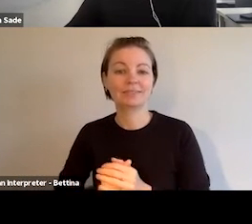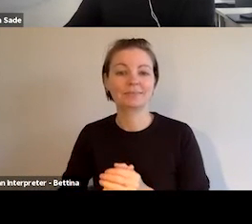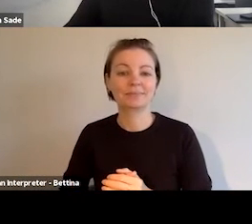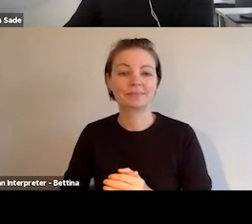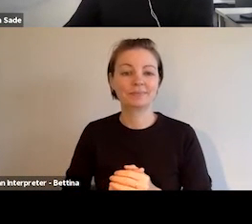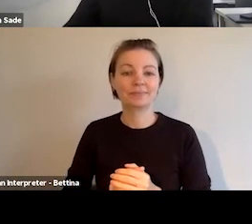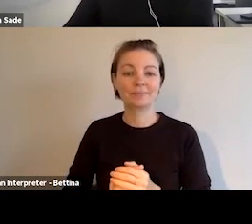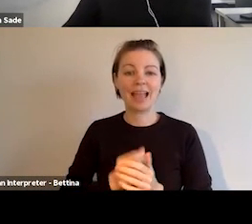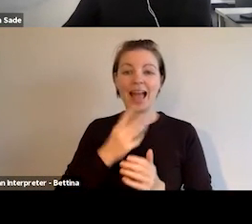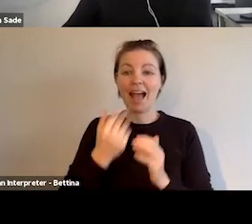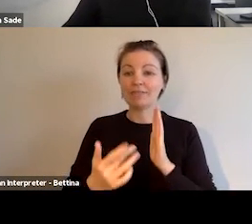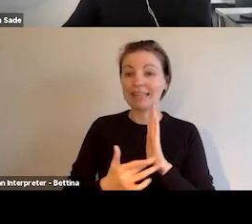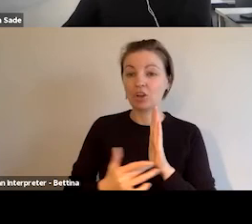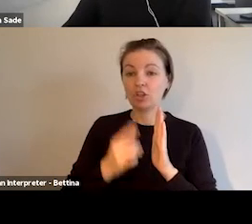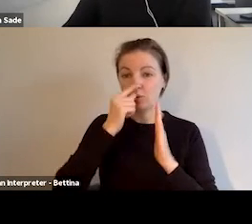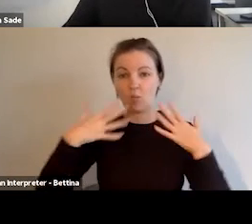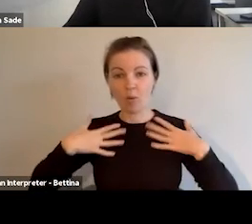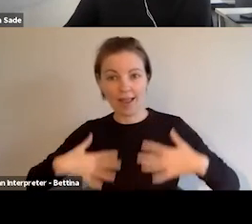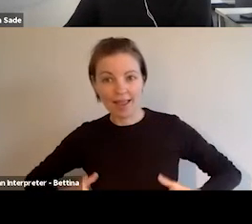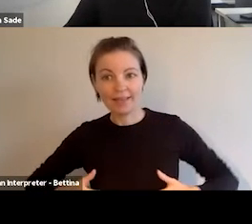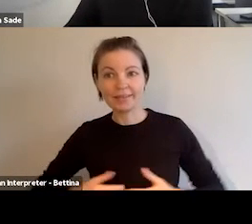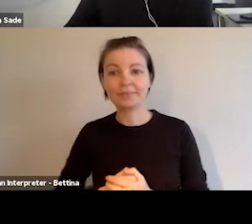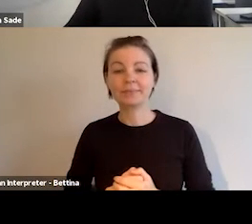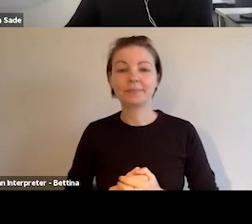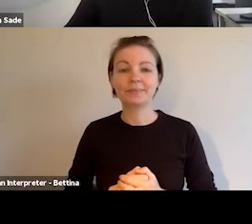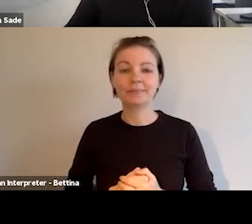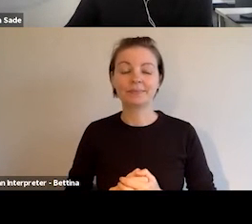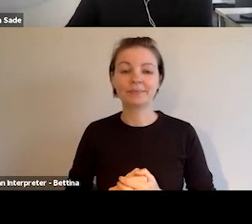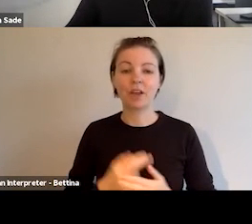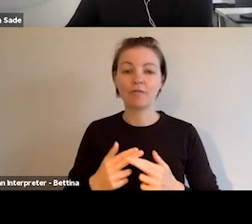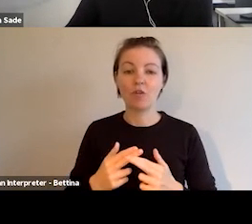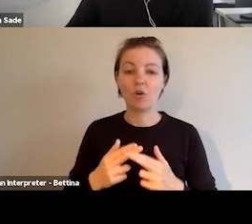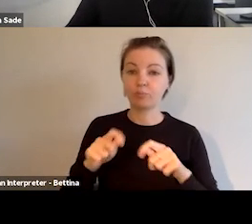Wearable technology presentations of future focused